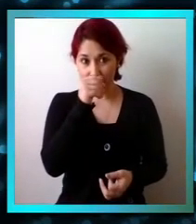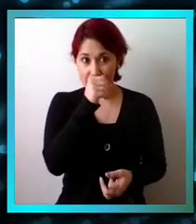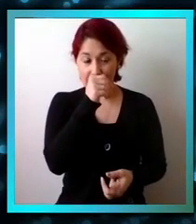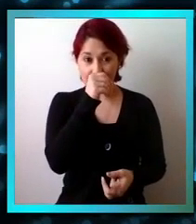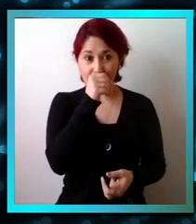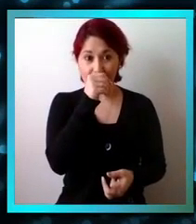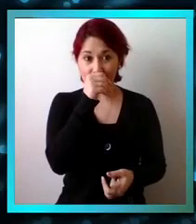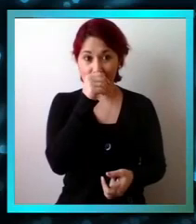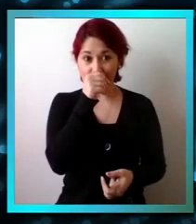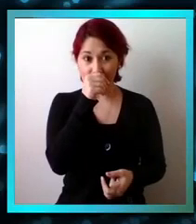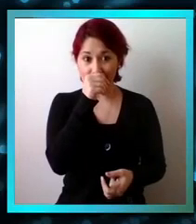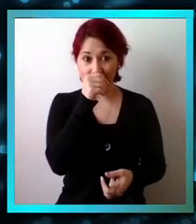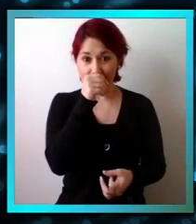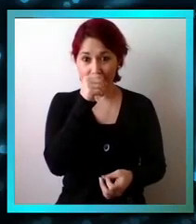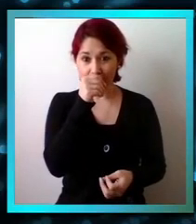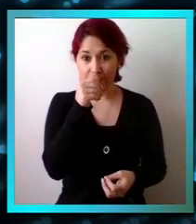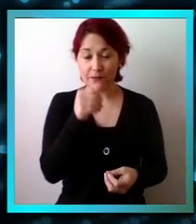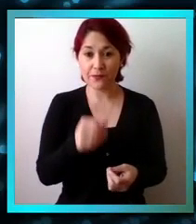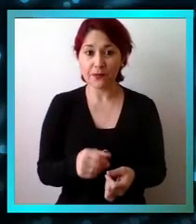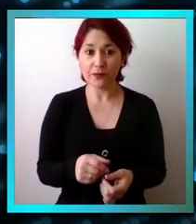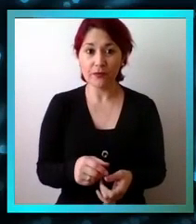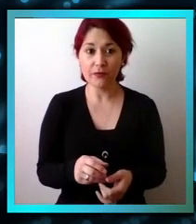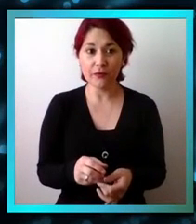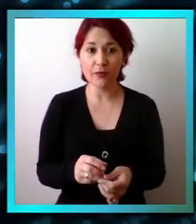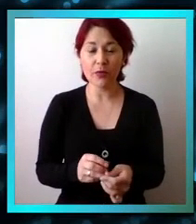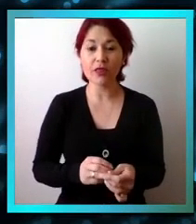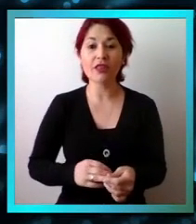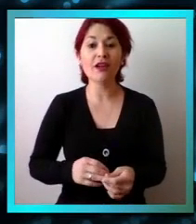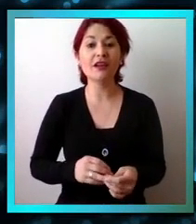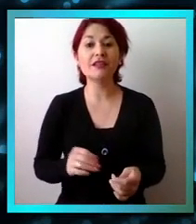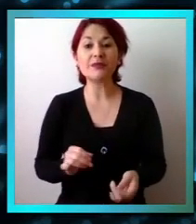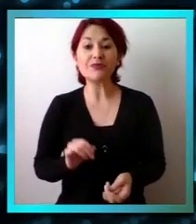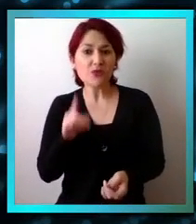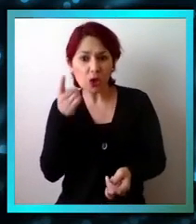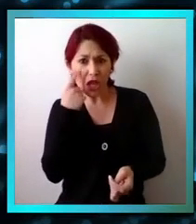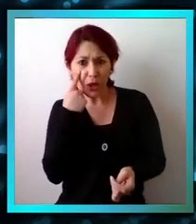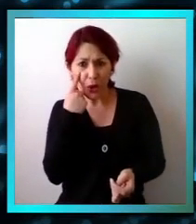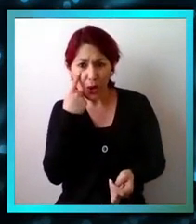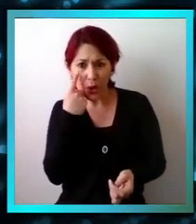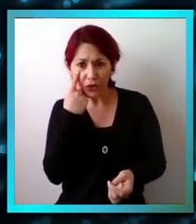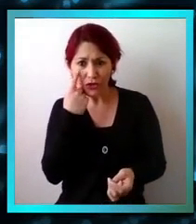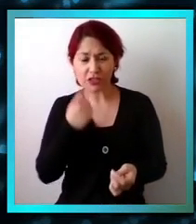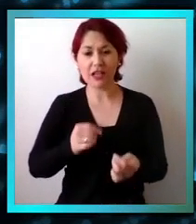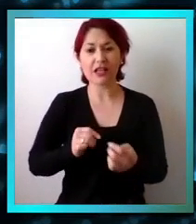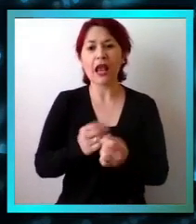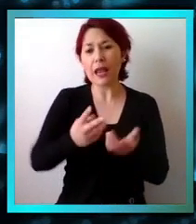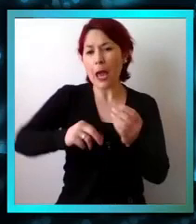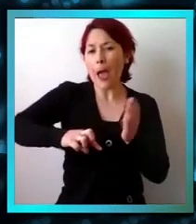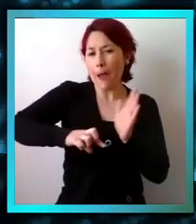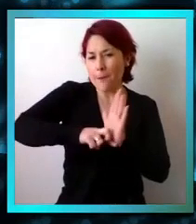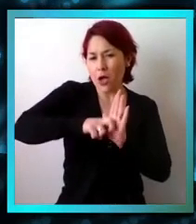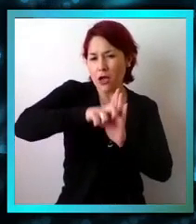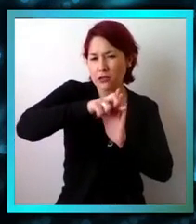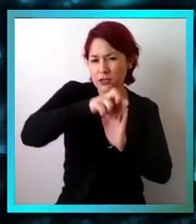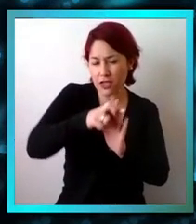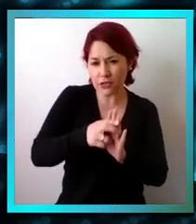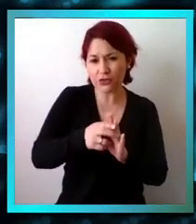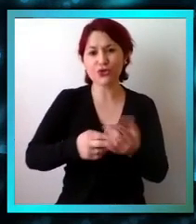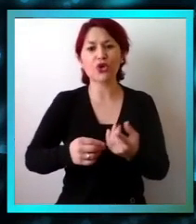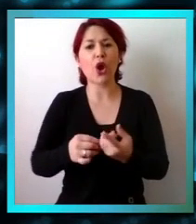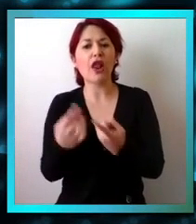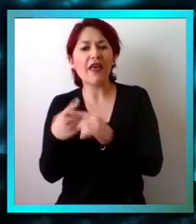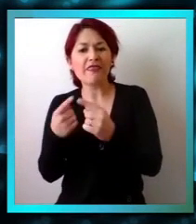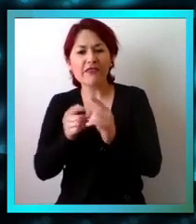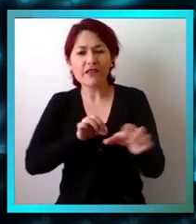if you know this some other applications close similar to this uh to the new stuff uh we have the